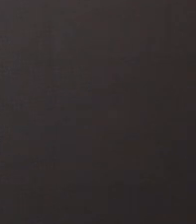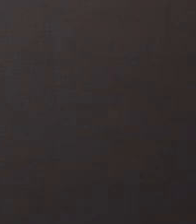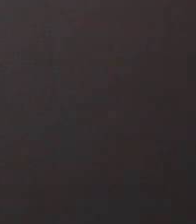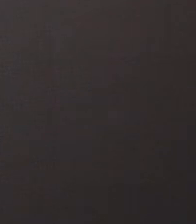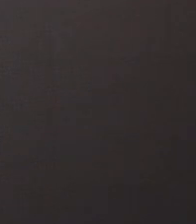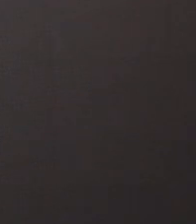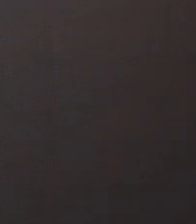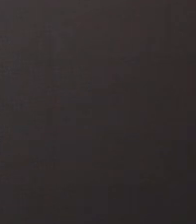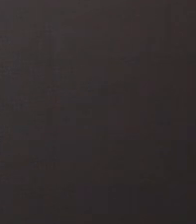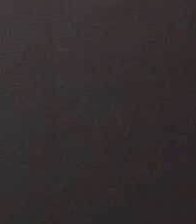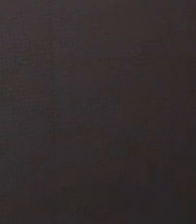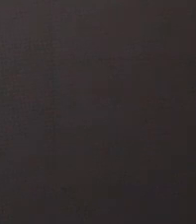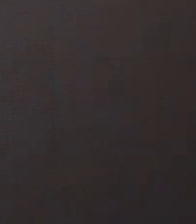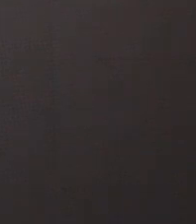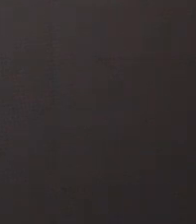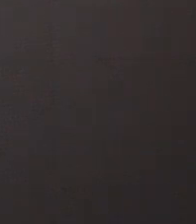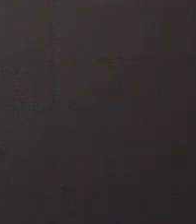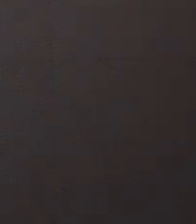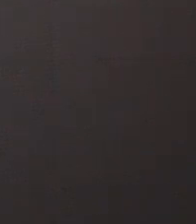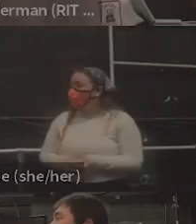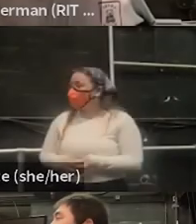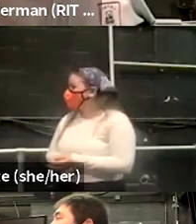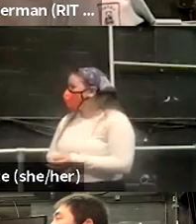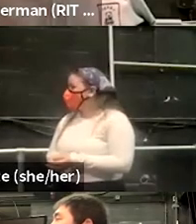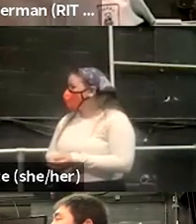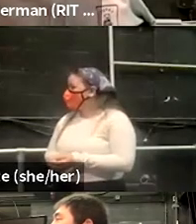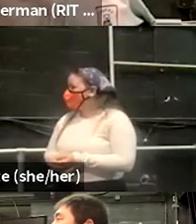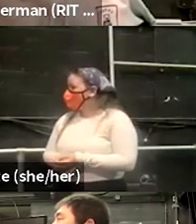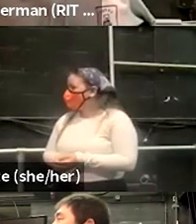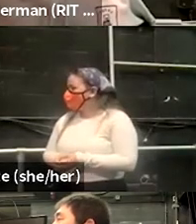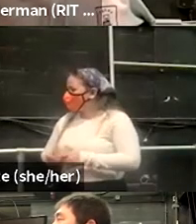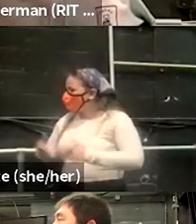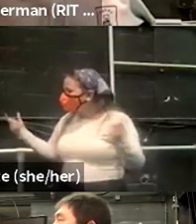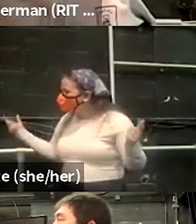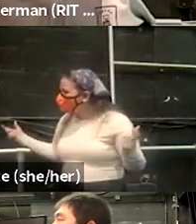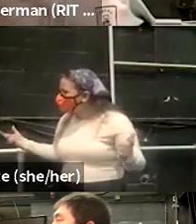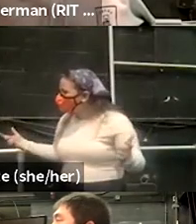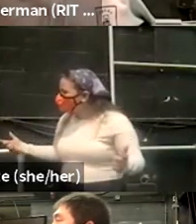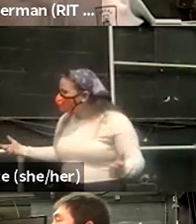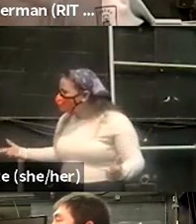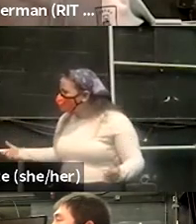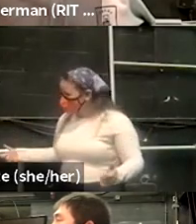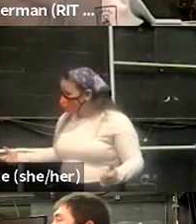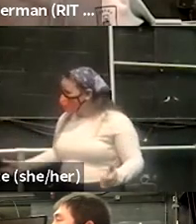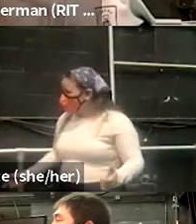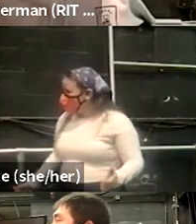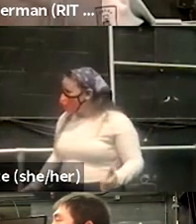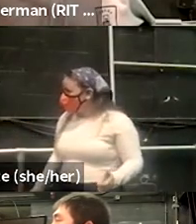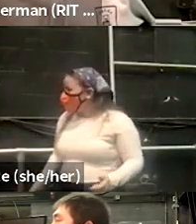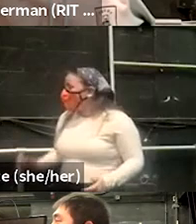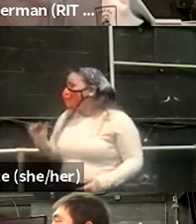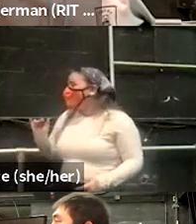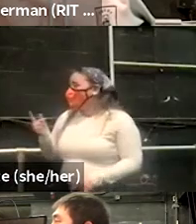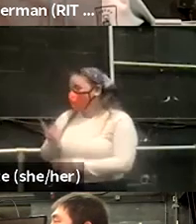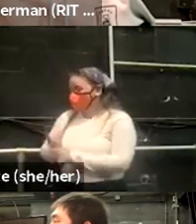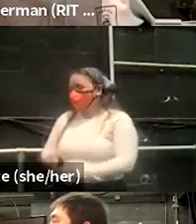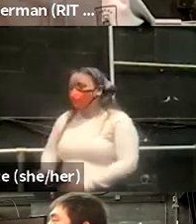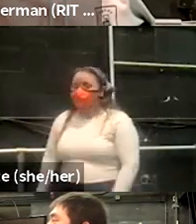2011 as a stage play and then when the pandemic happened last March, he rewrote the play